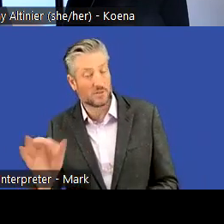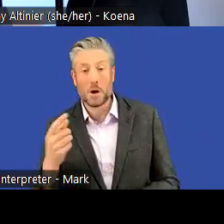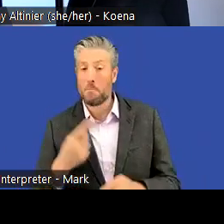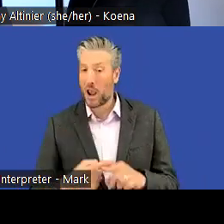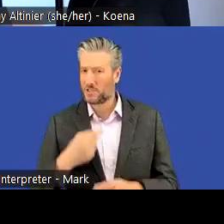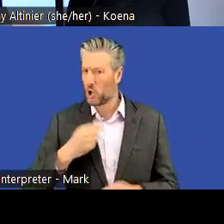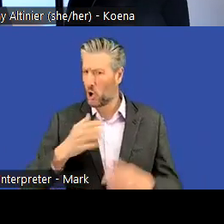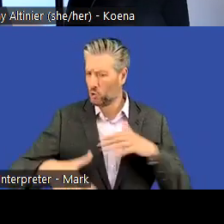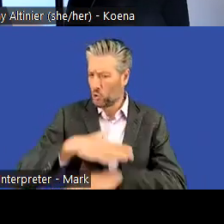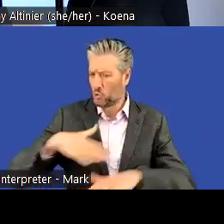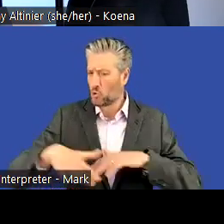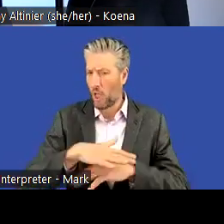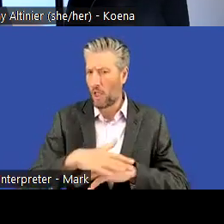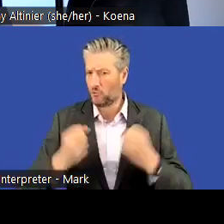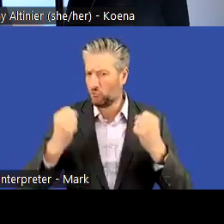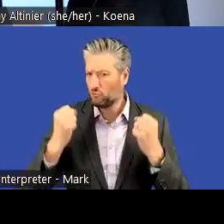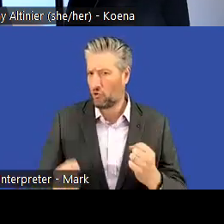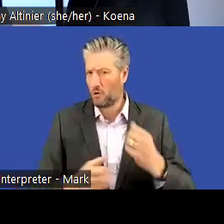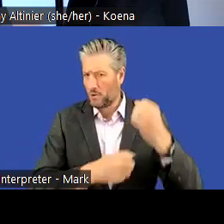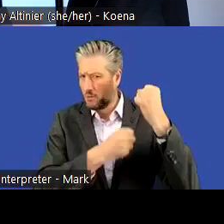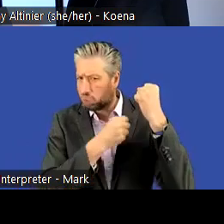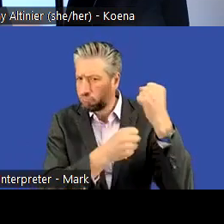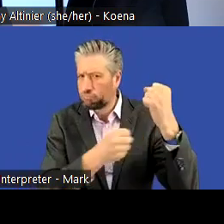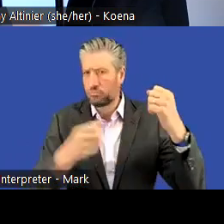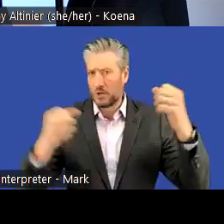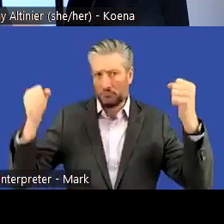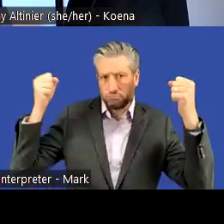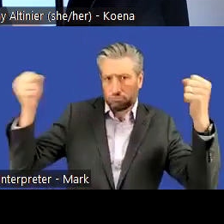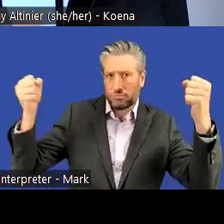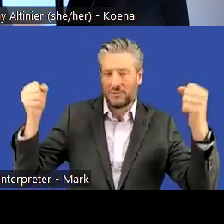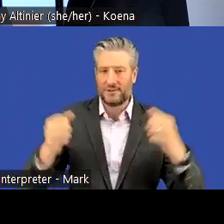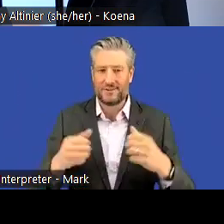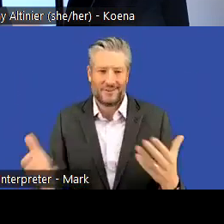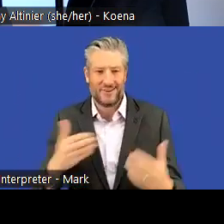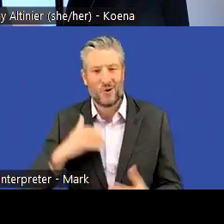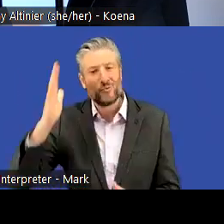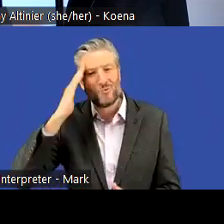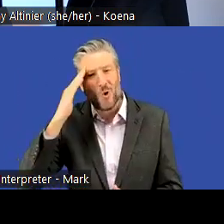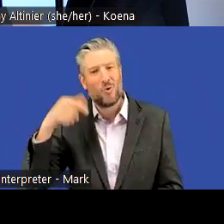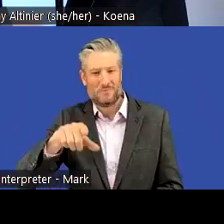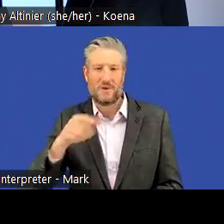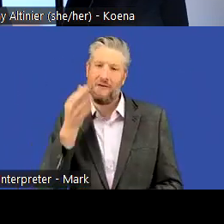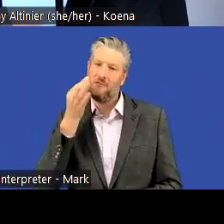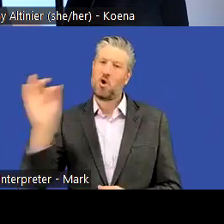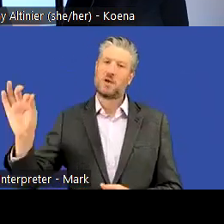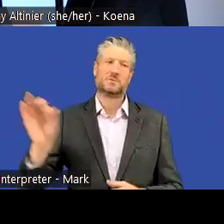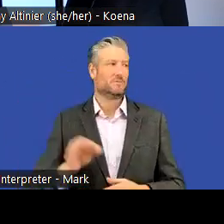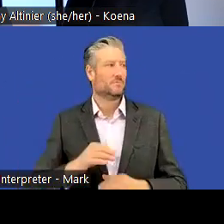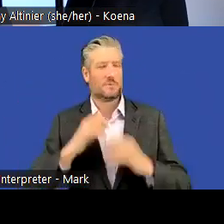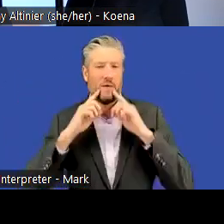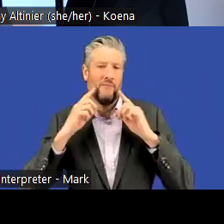France is known for its great theories, as you probably know, but we are also known for